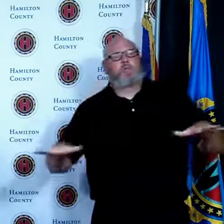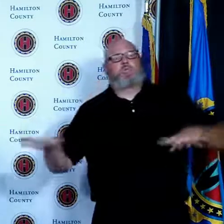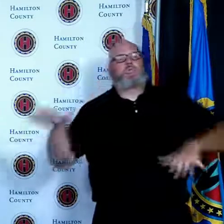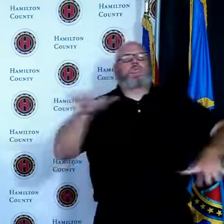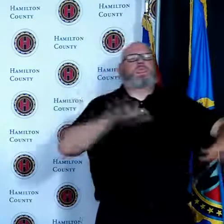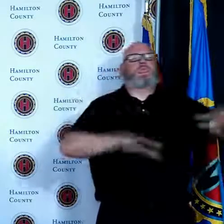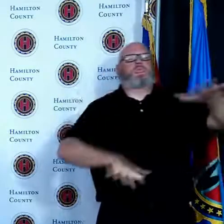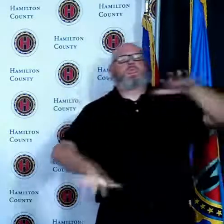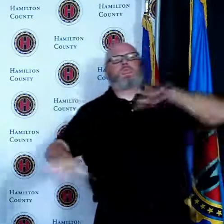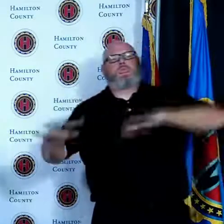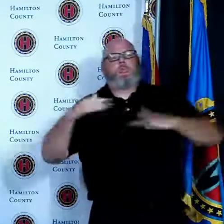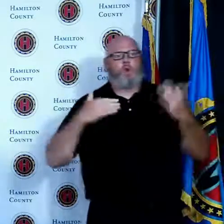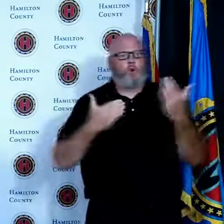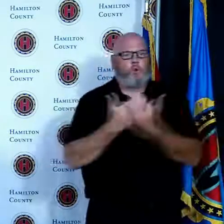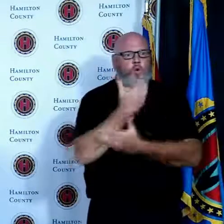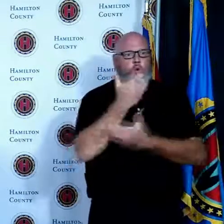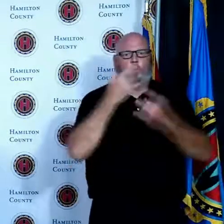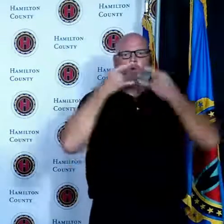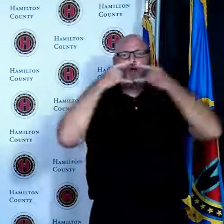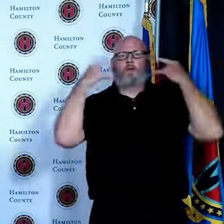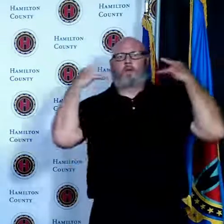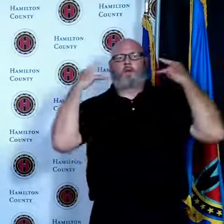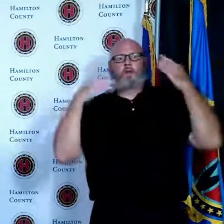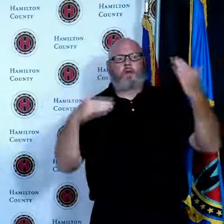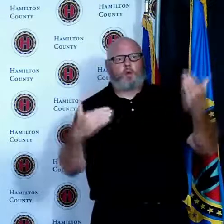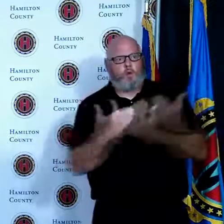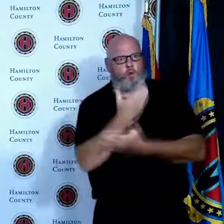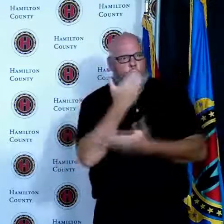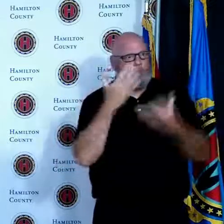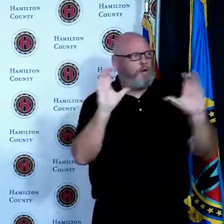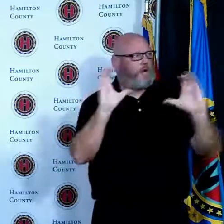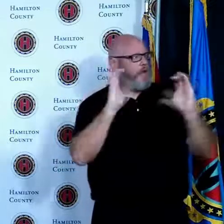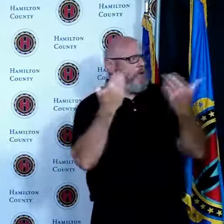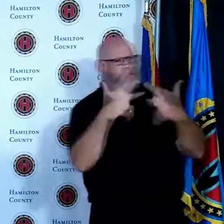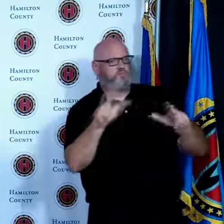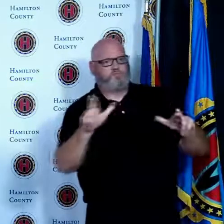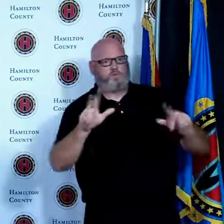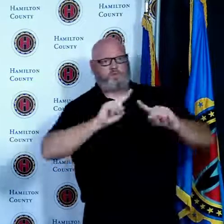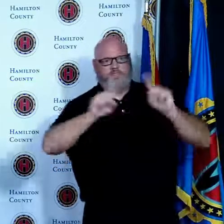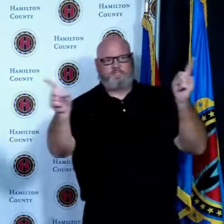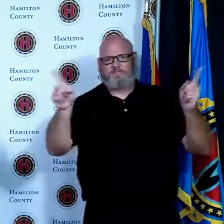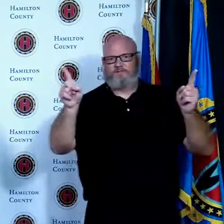a new way the classroom looks and really Covid-19 in this new environment